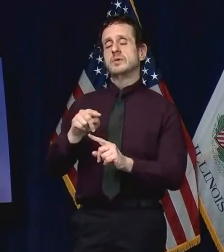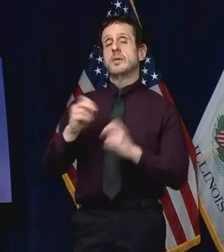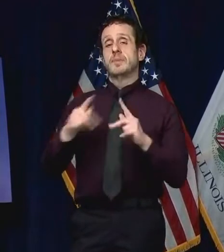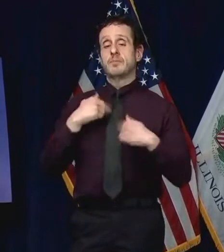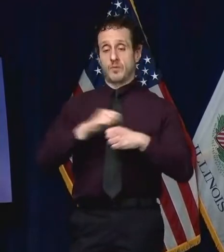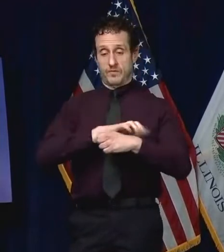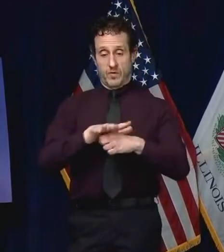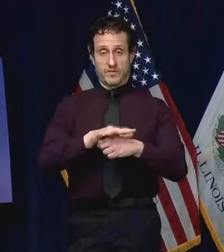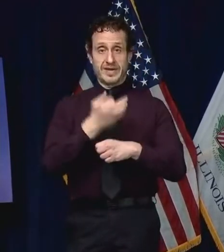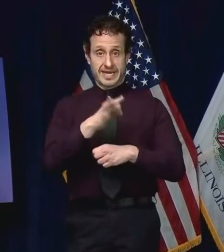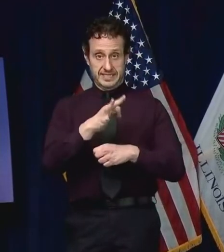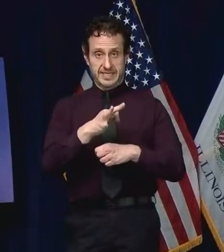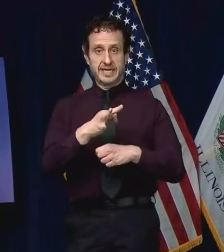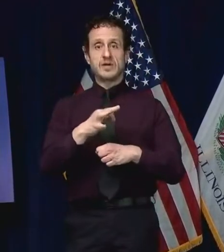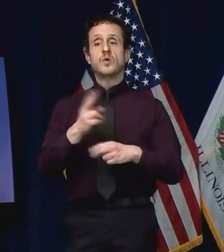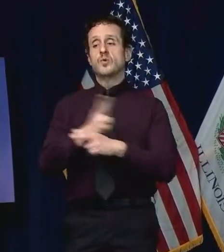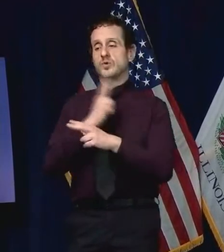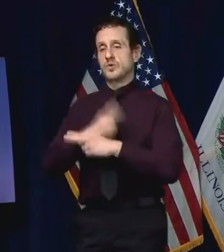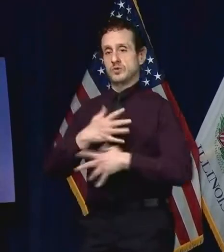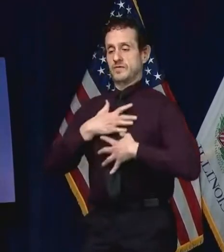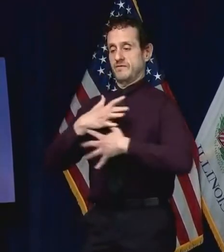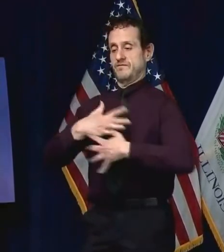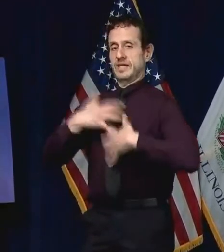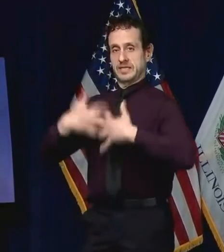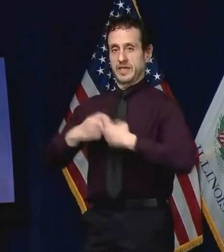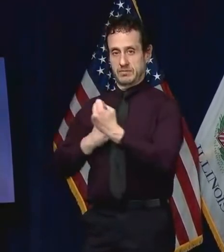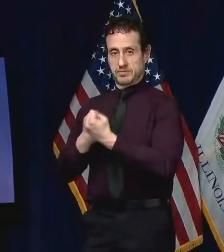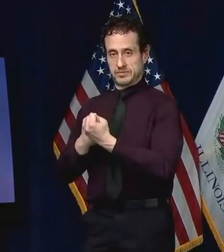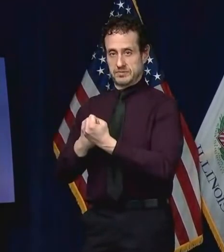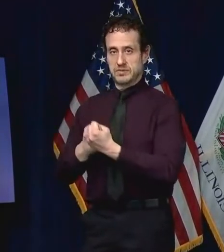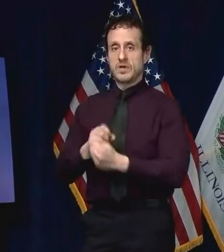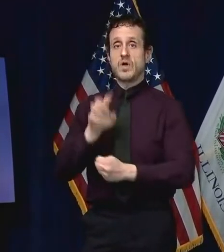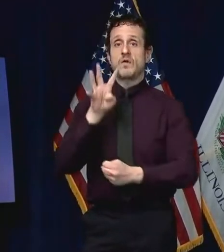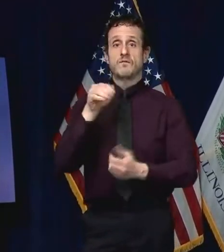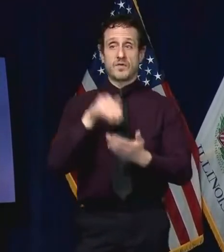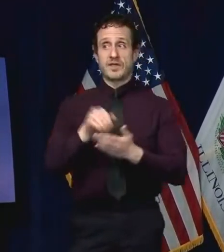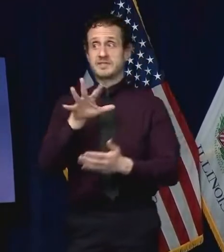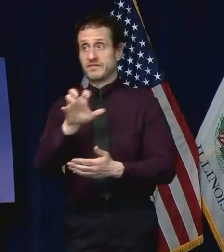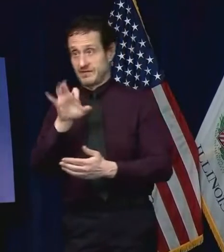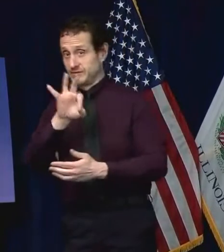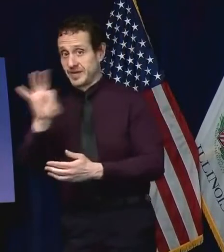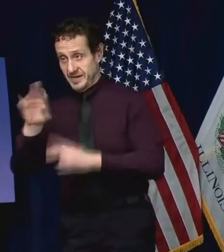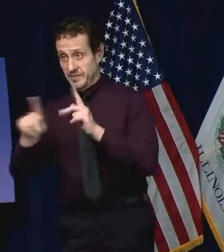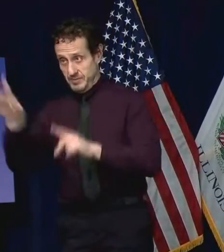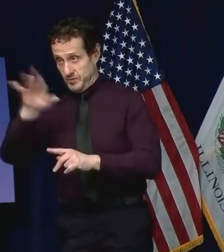covid-19 who are on ventilators of the four thousand five hundred ninety-nine illinoisans in now, hospital the